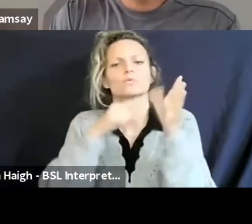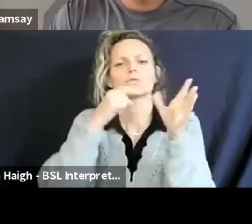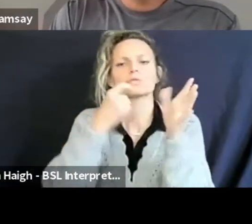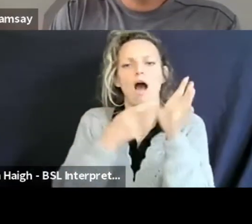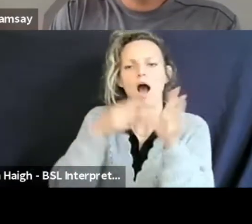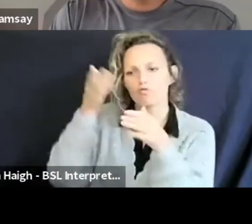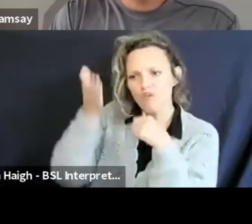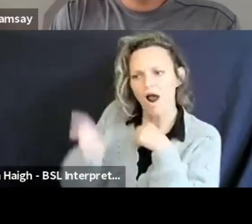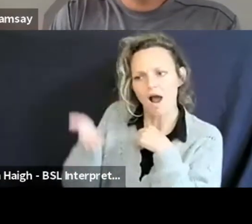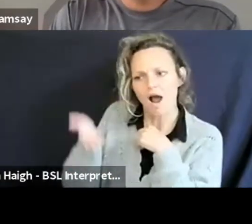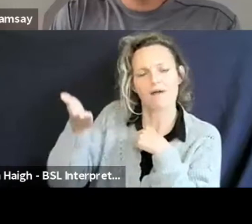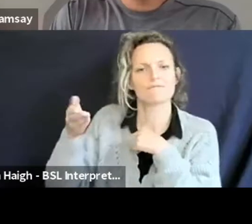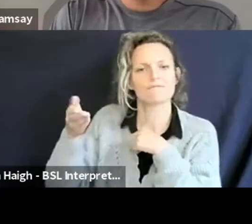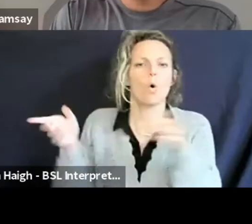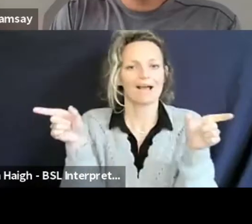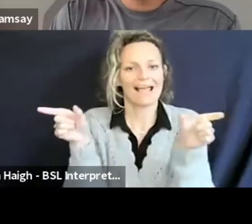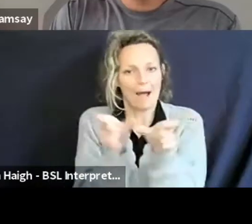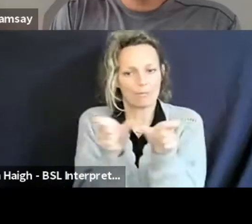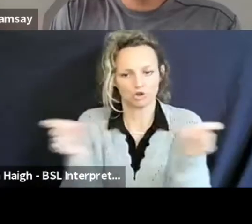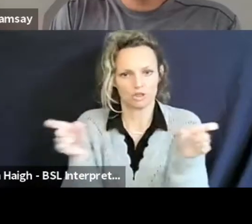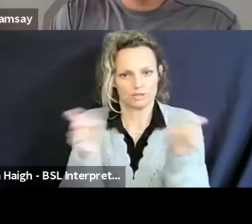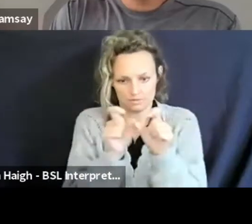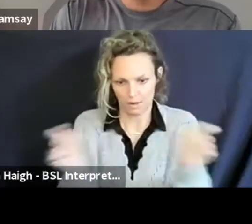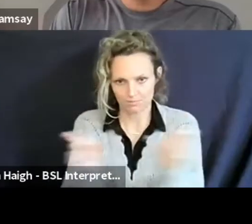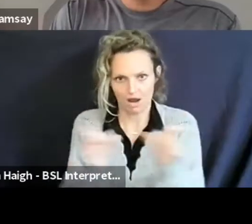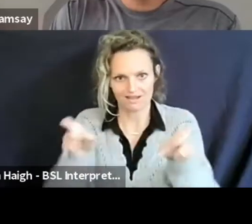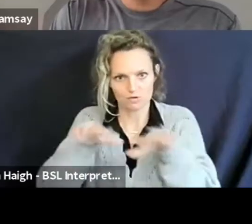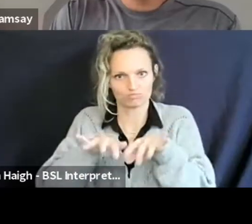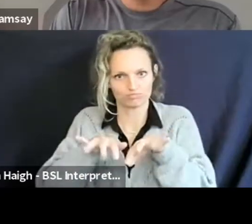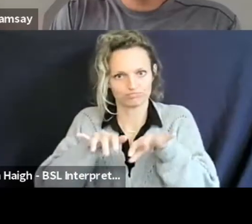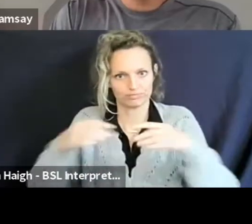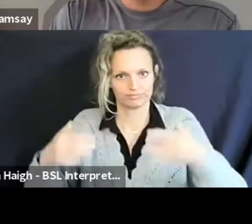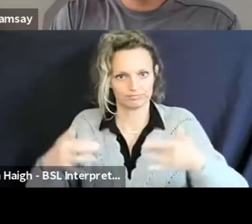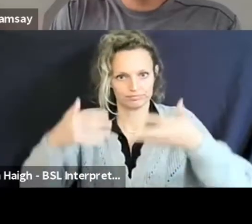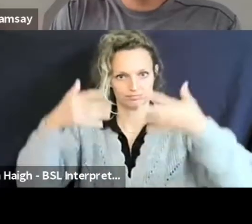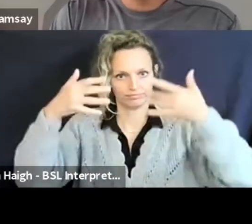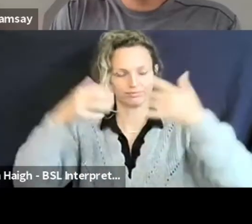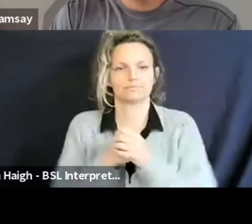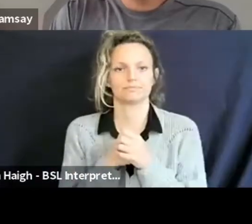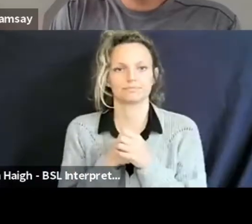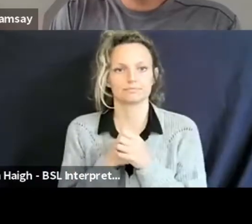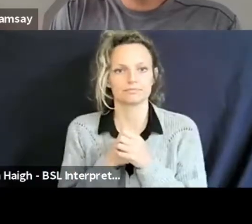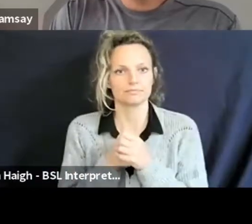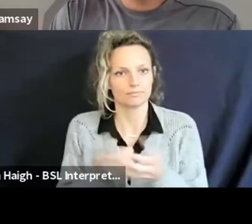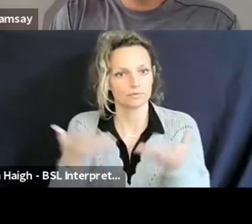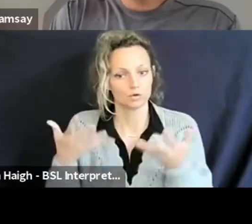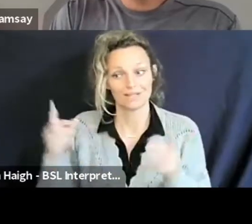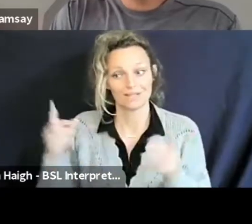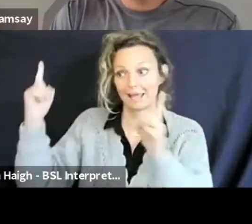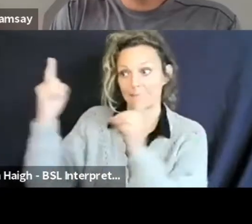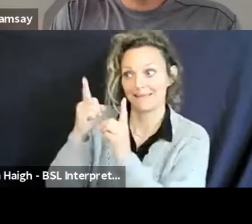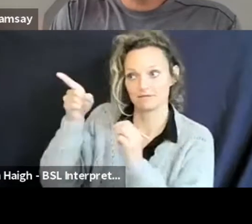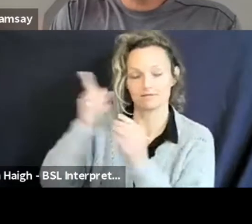That's first of all a big thank you to Anna and Carleen doing BSL and Tara doing closed captions. Ladies, thank you for joining us today. We really appreciate it.